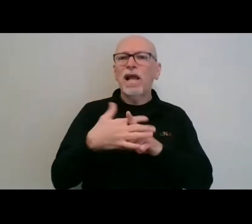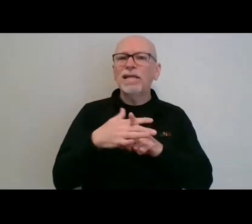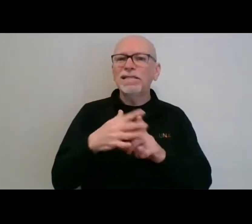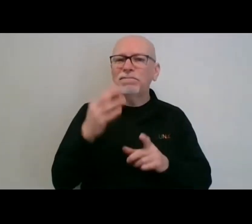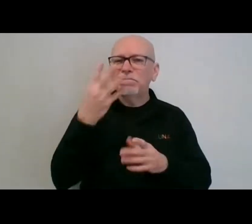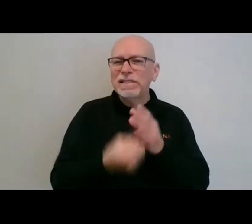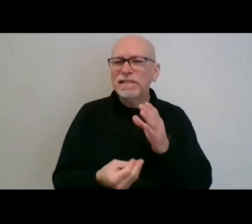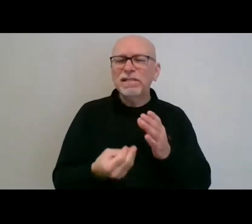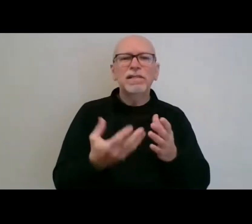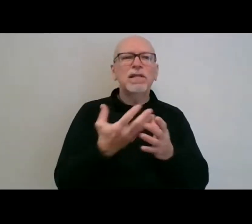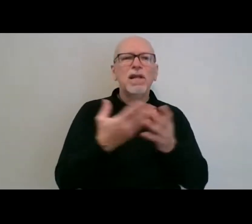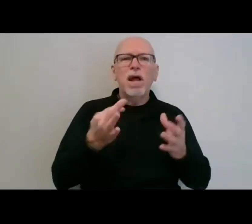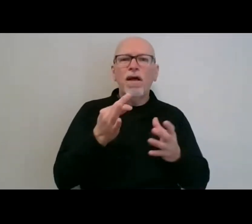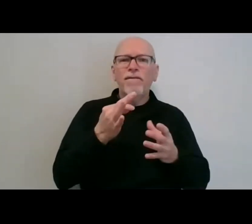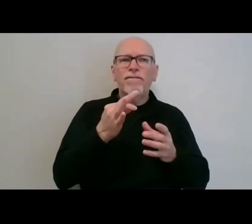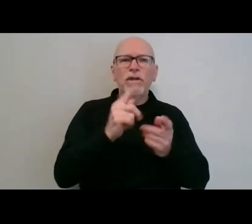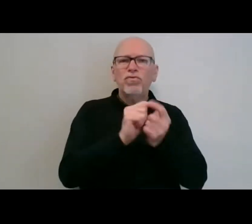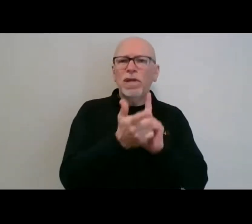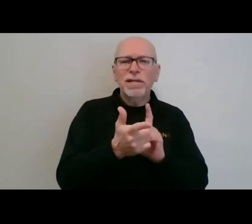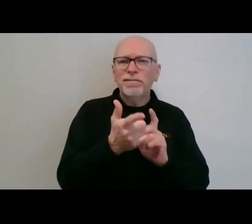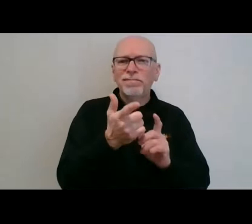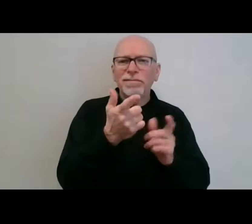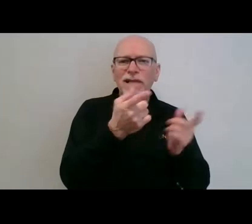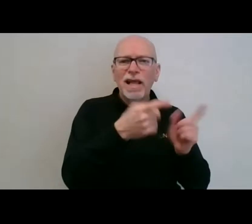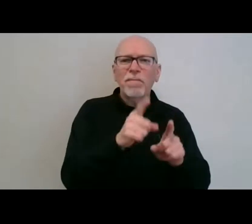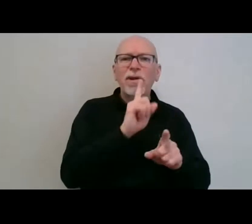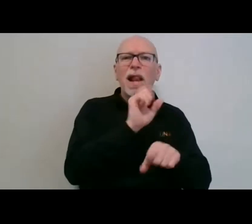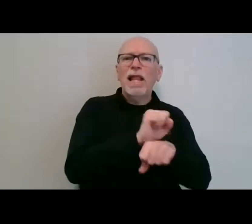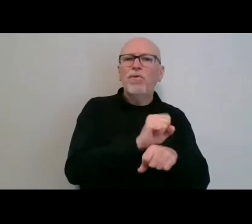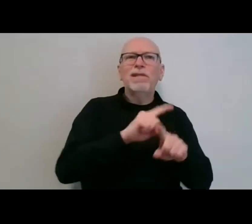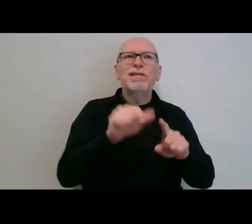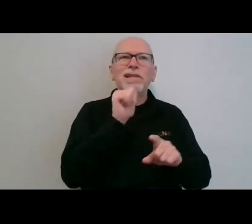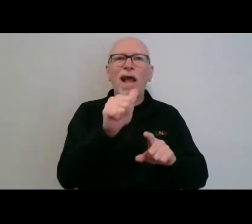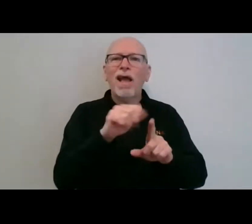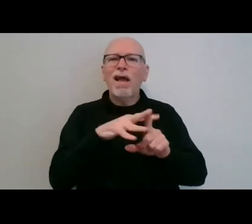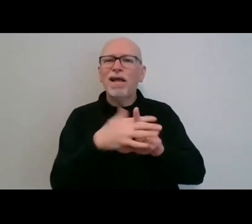There's a lot of literal translation that's happened there and it creates problems